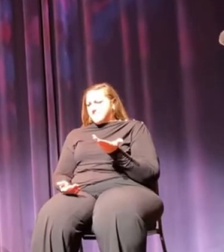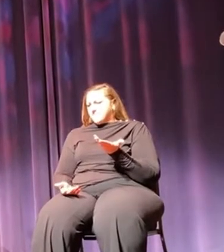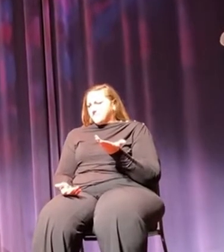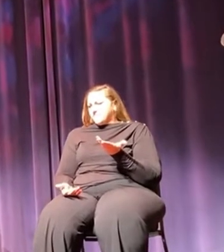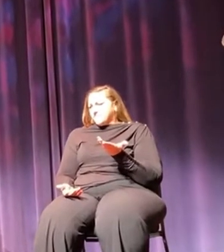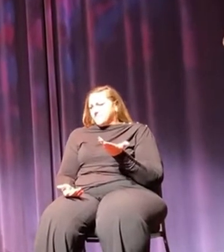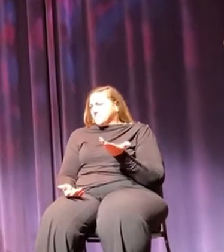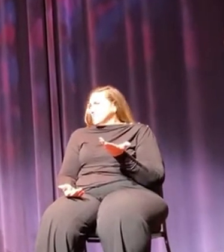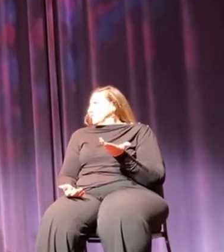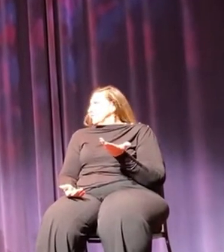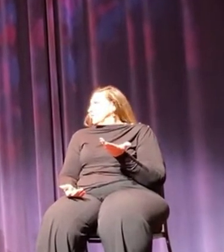Two.